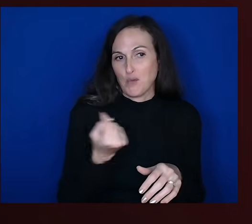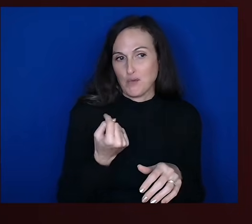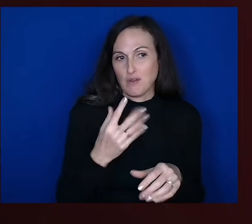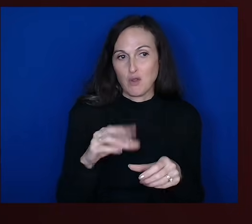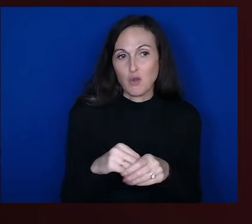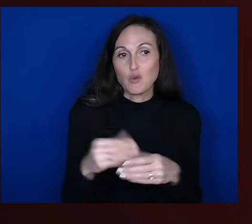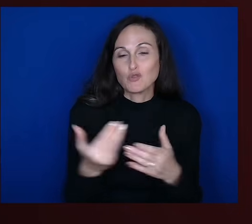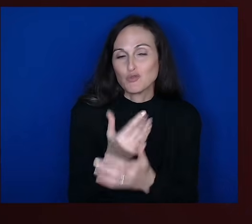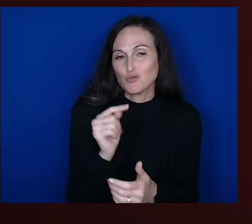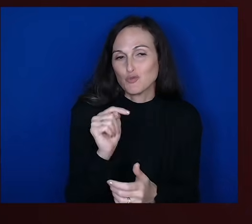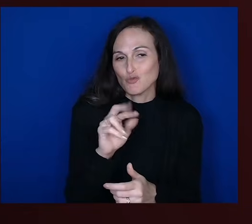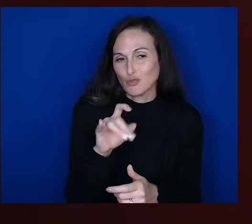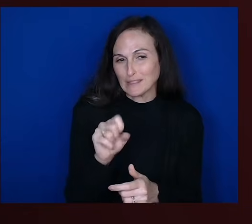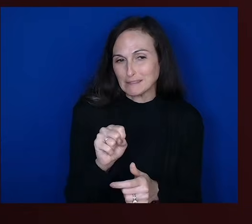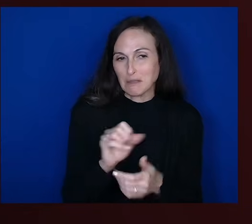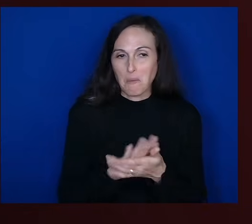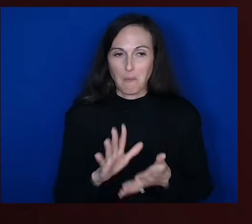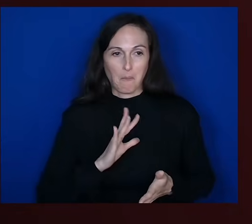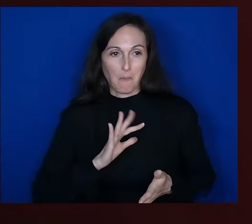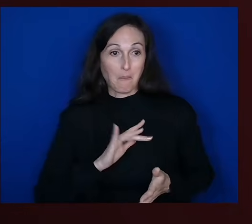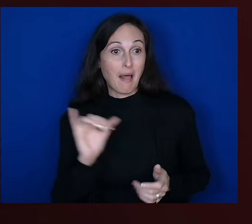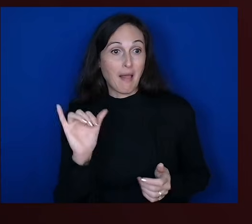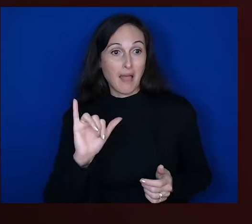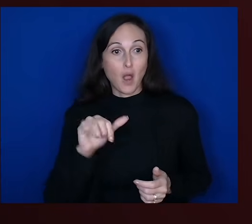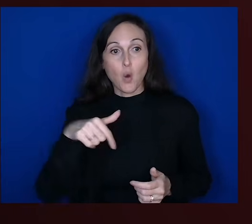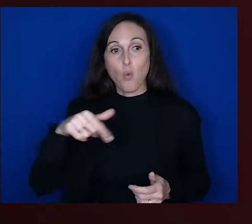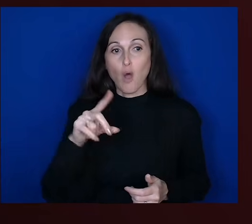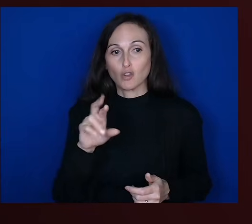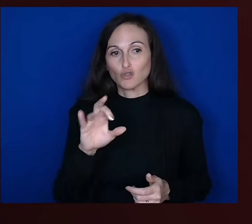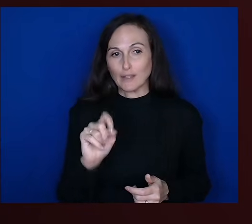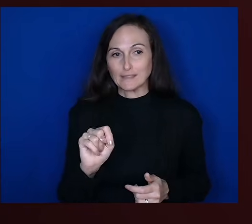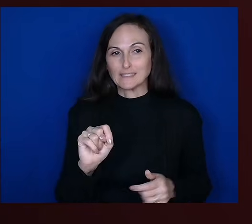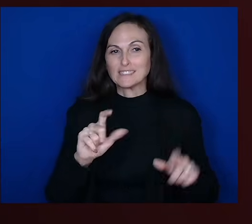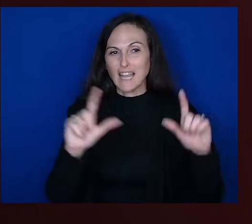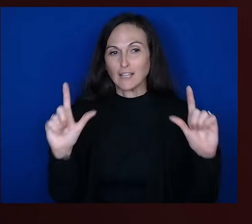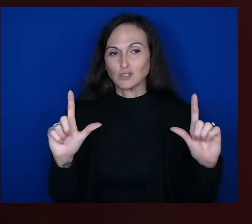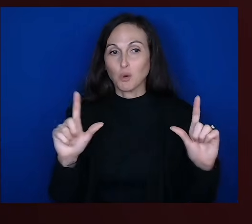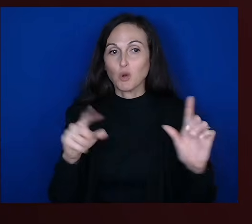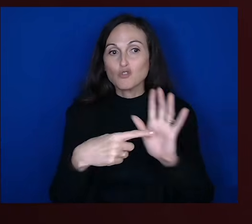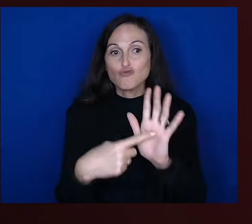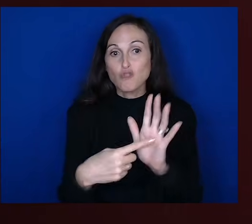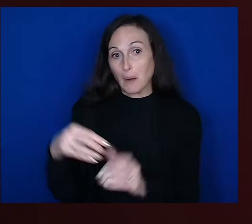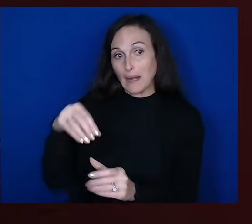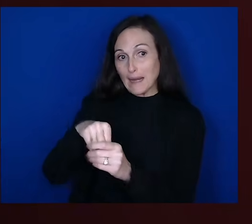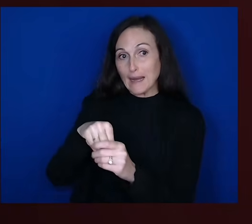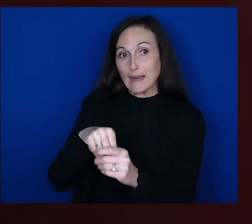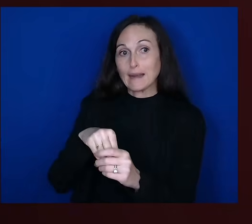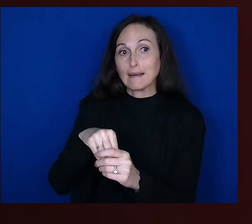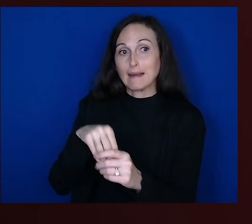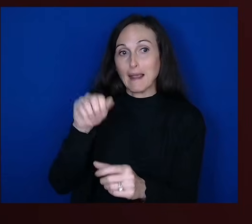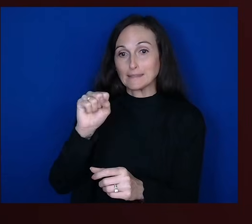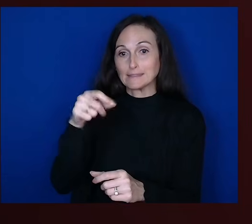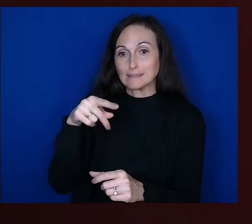like the Qdrant dashboard is shown right in the Aspire -- or the Qdrant dashboard is linked from